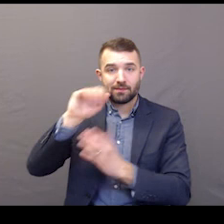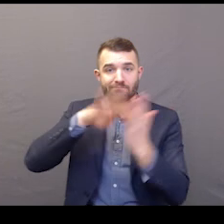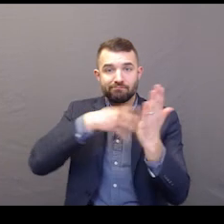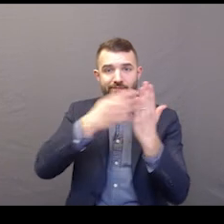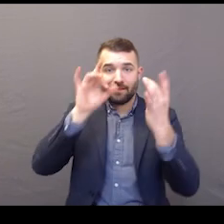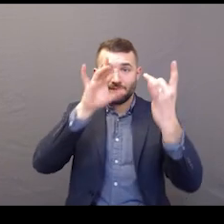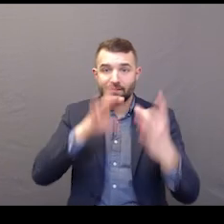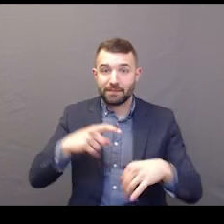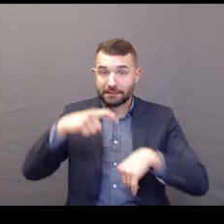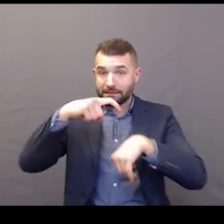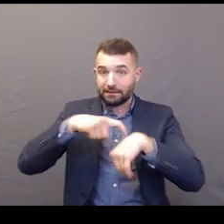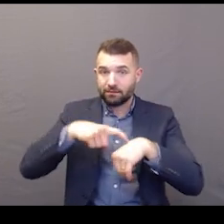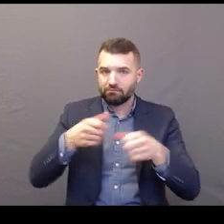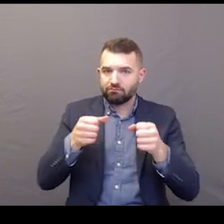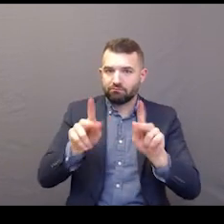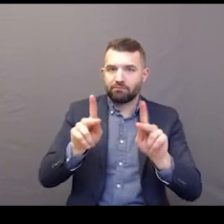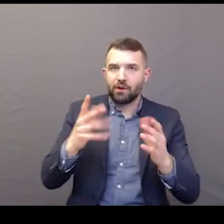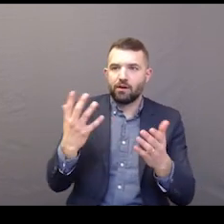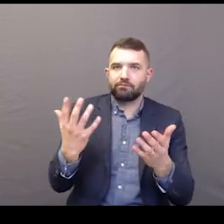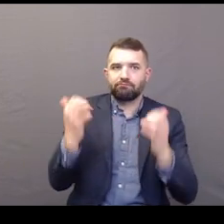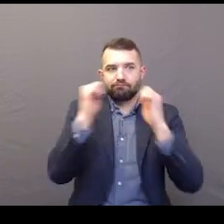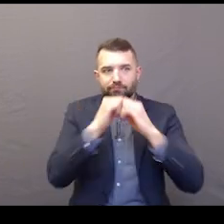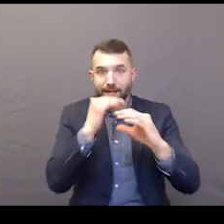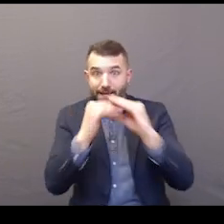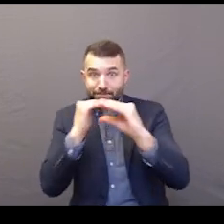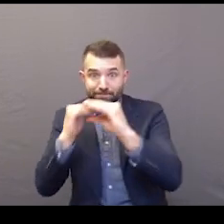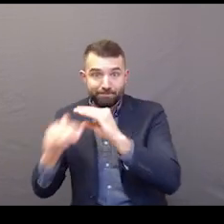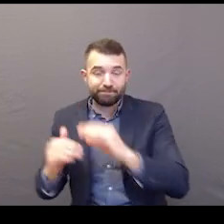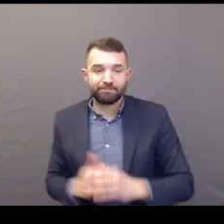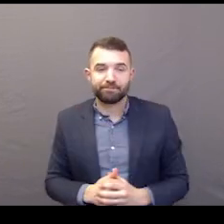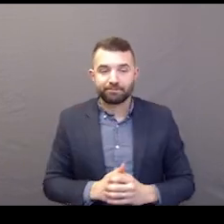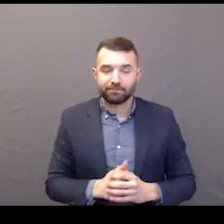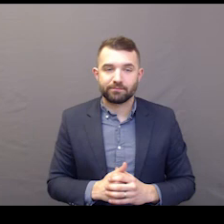project email updates.